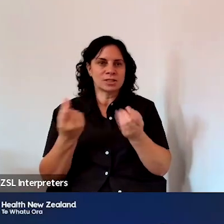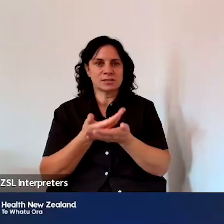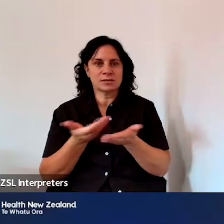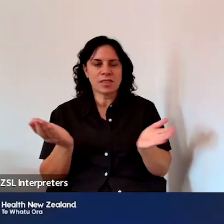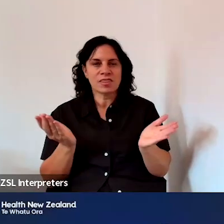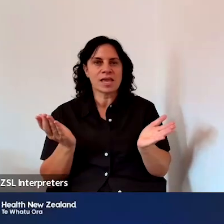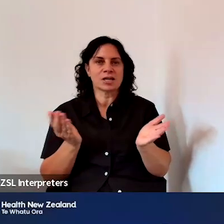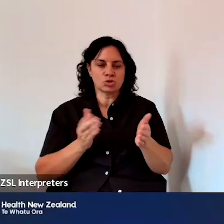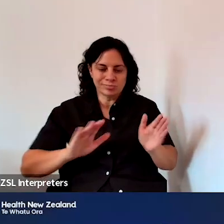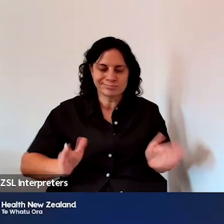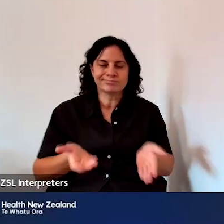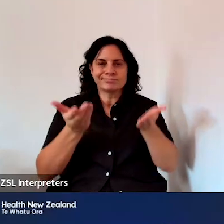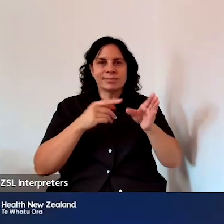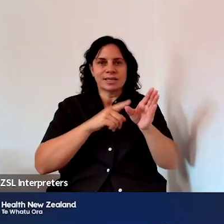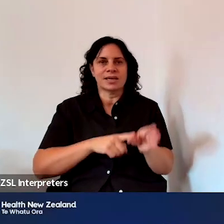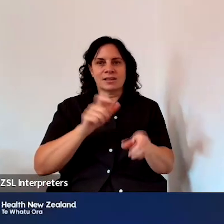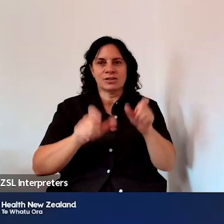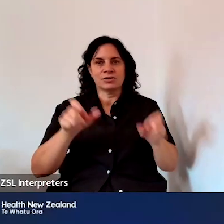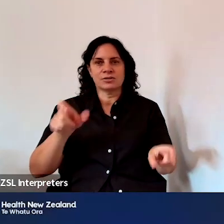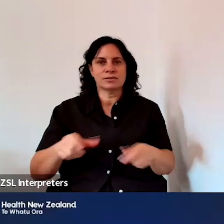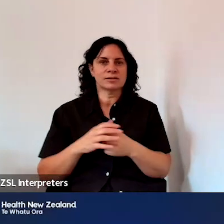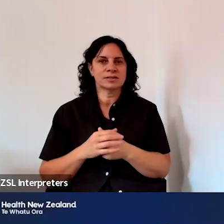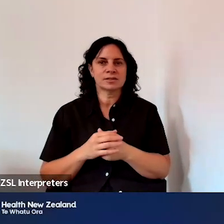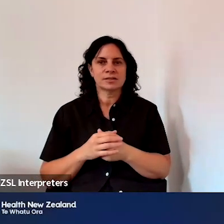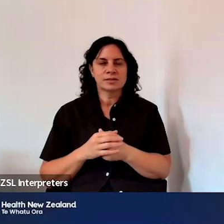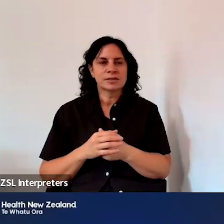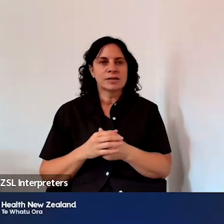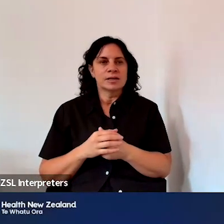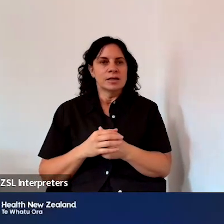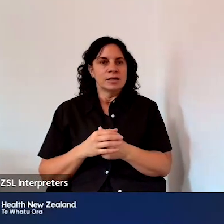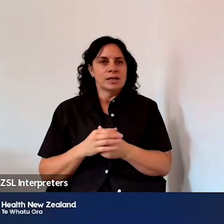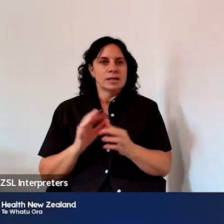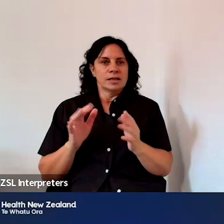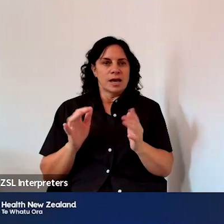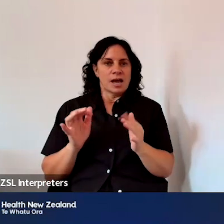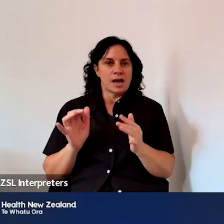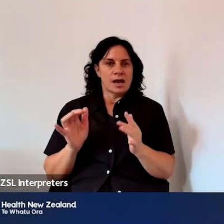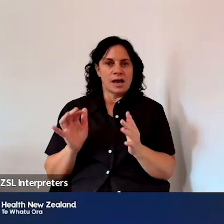Which takes me to my sort of second reflection on your conversation, Just then. Very interesting.